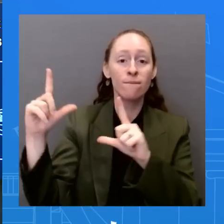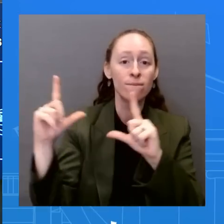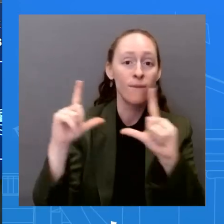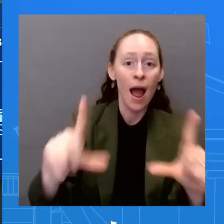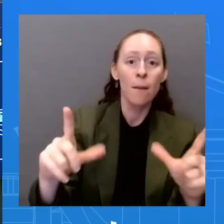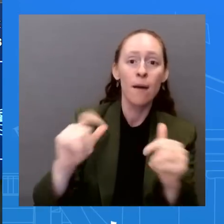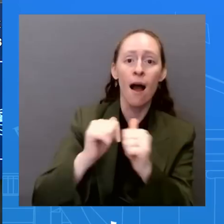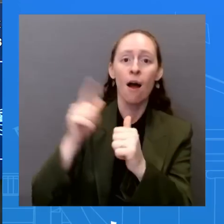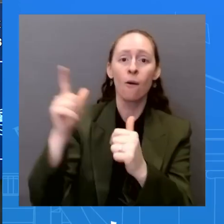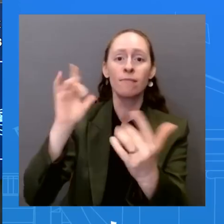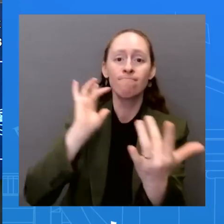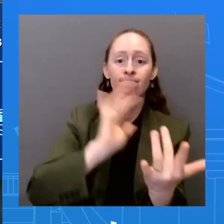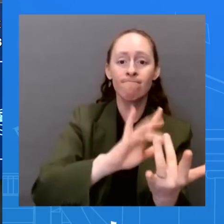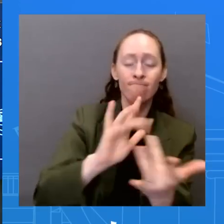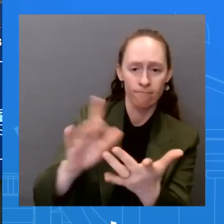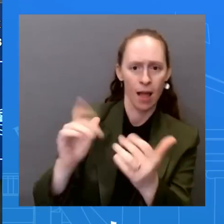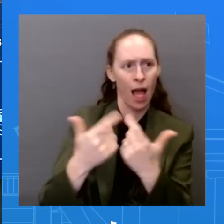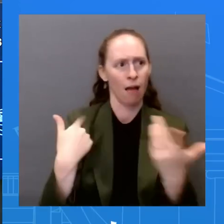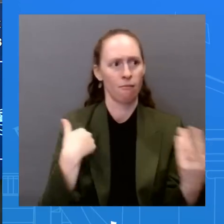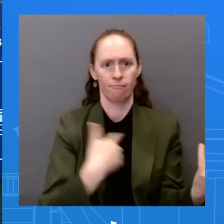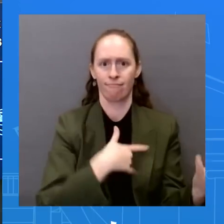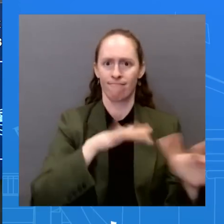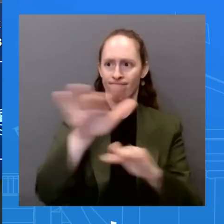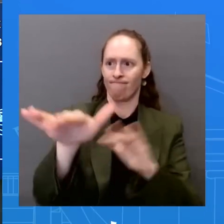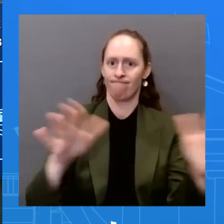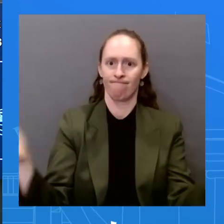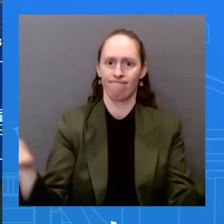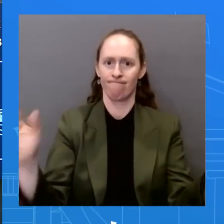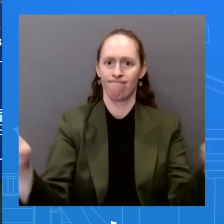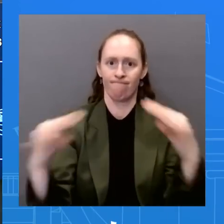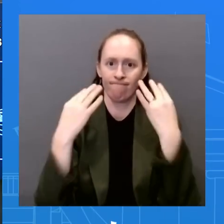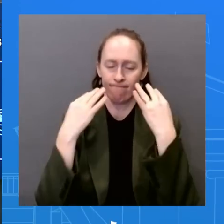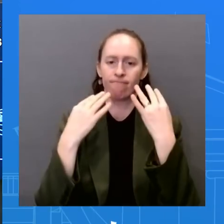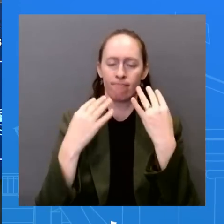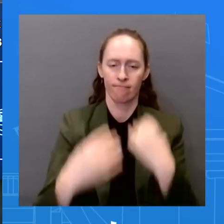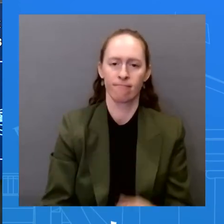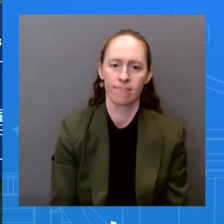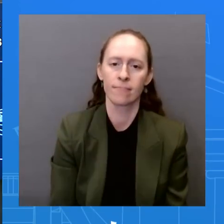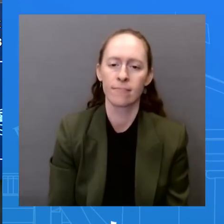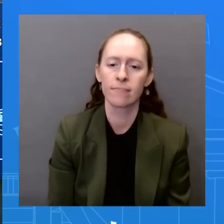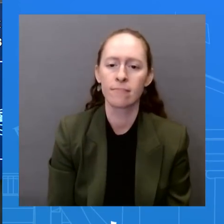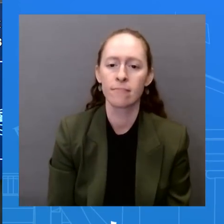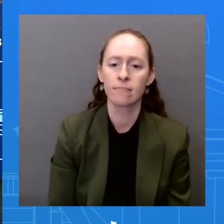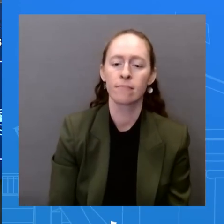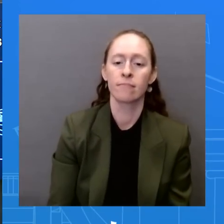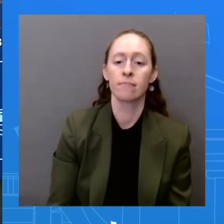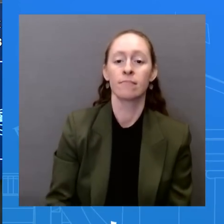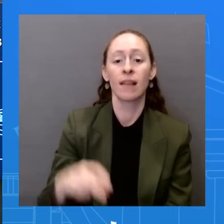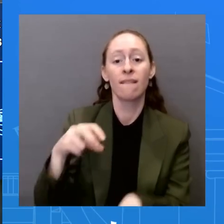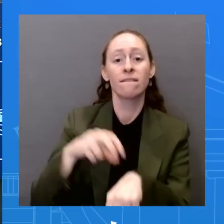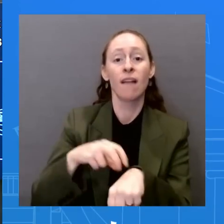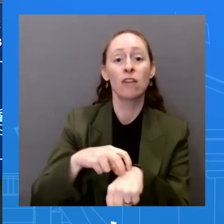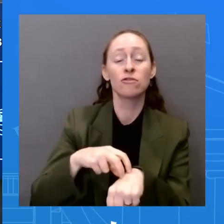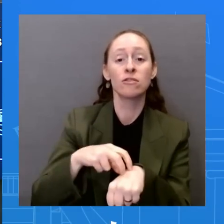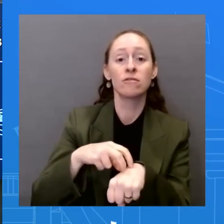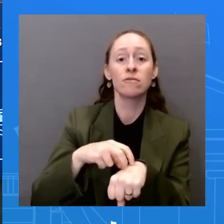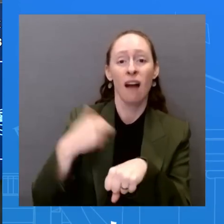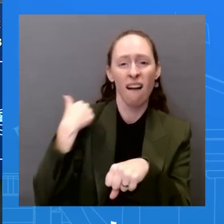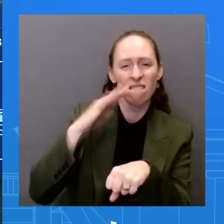It's, like I like to say, a piece of DNA wrapped in some fat. It's not smart. It can't distinguish between people based on their sexual orientation or gender.